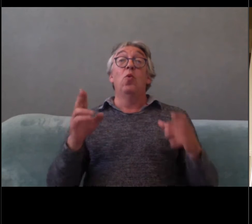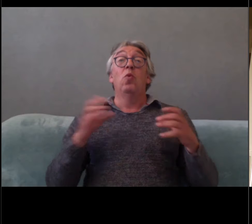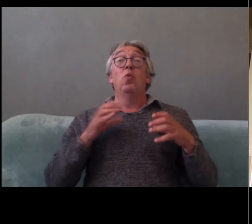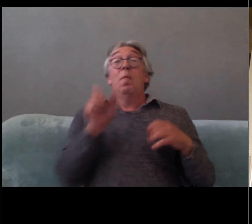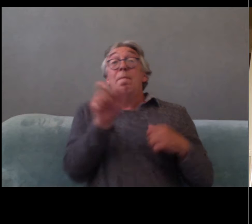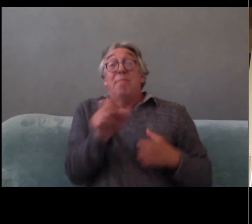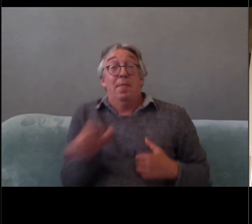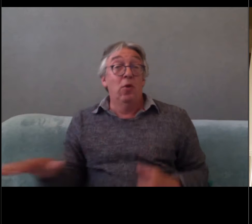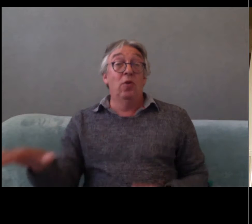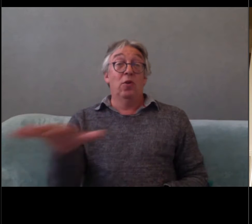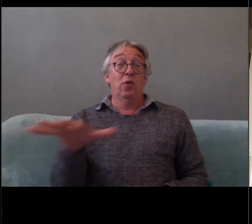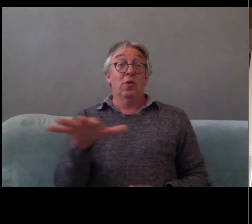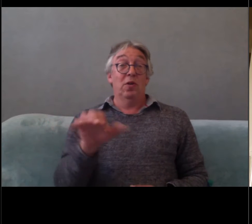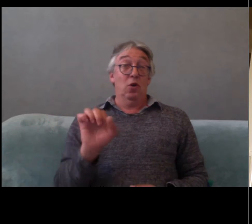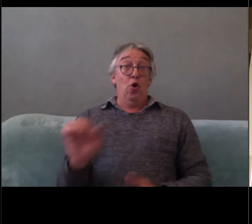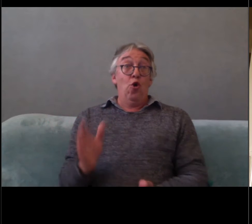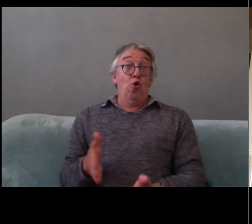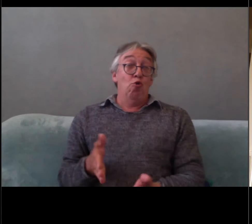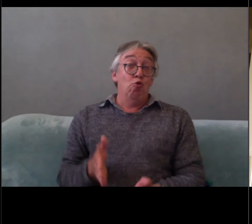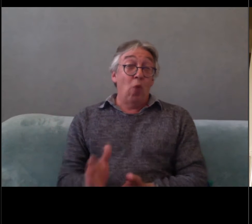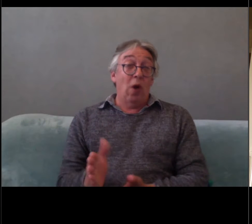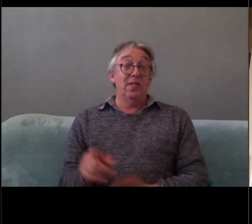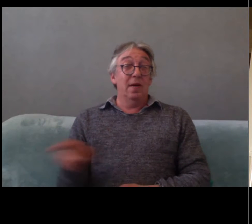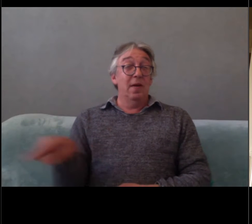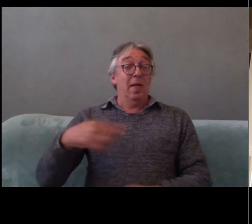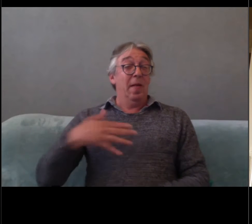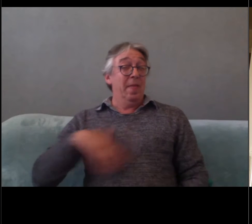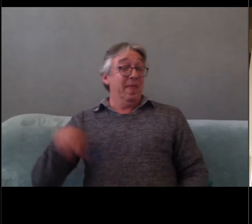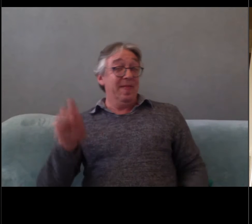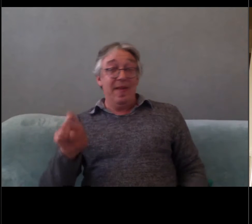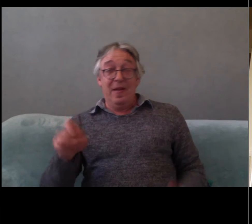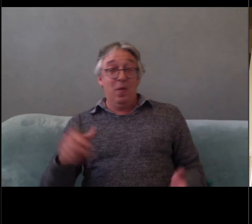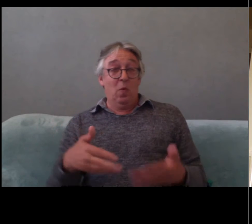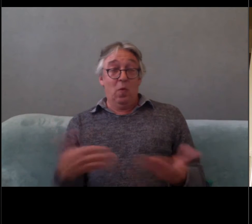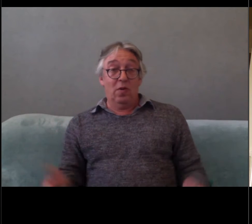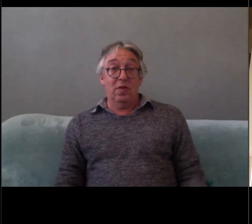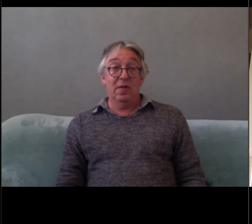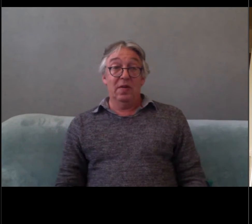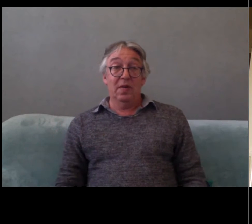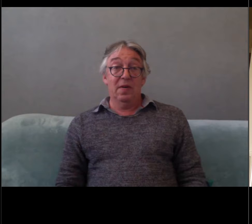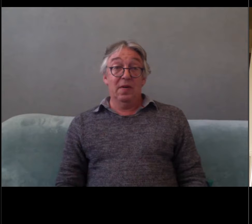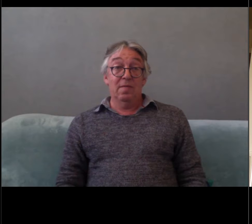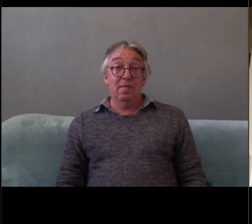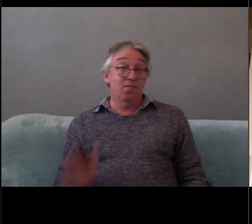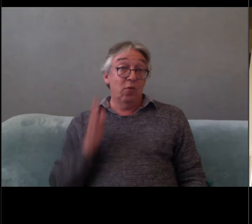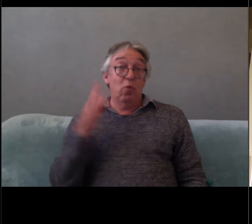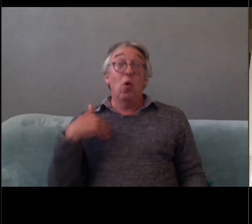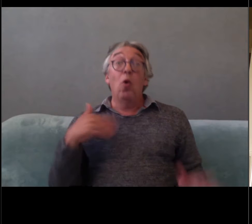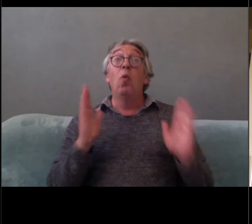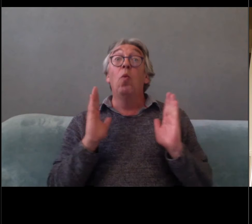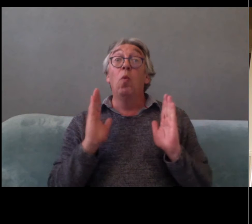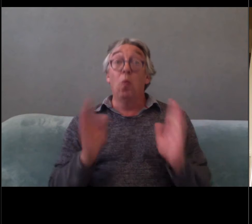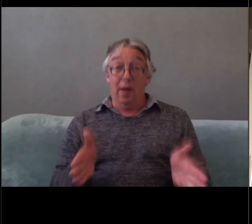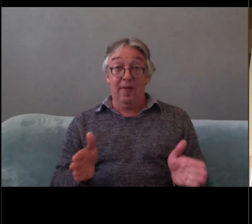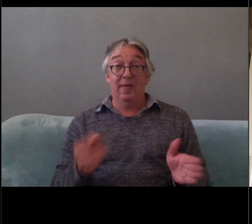And the new economic and social models that we're going to have in our economies,